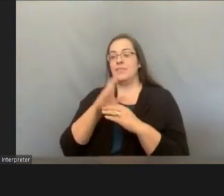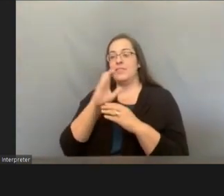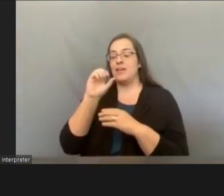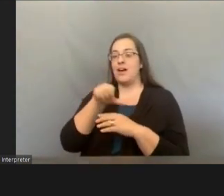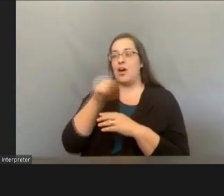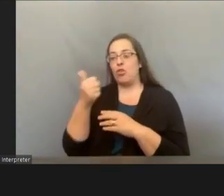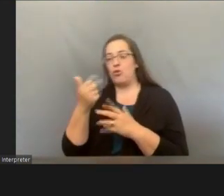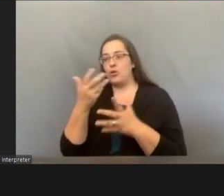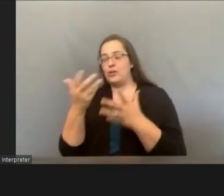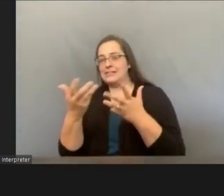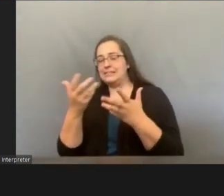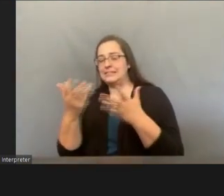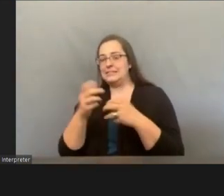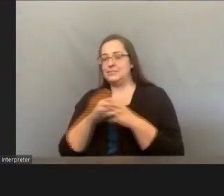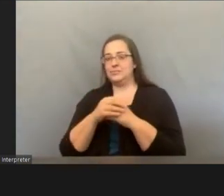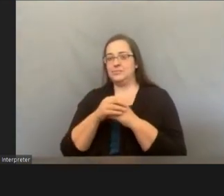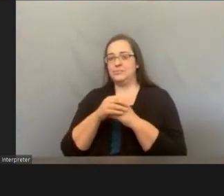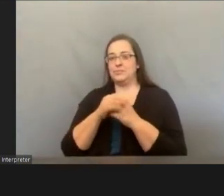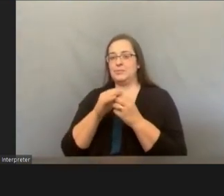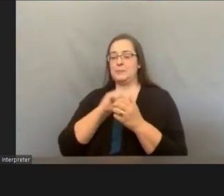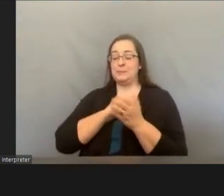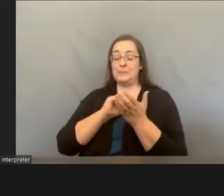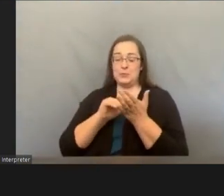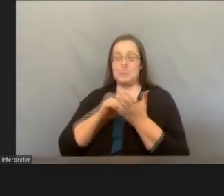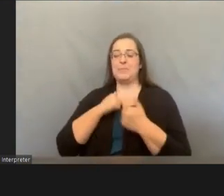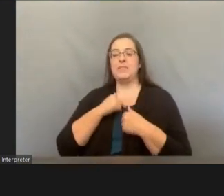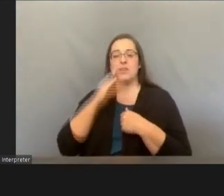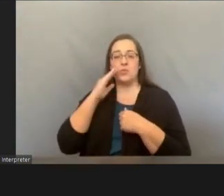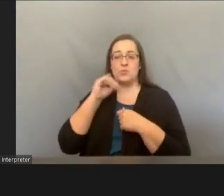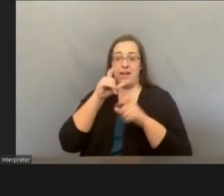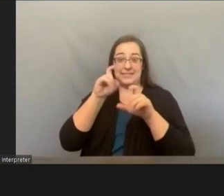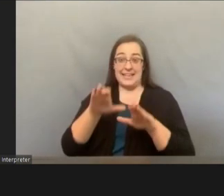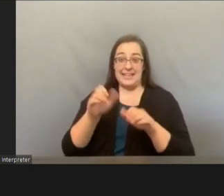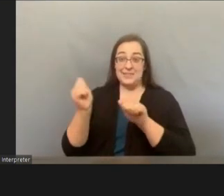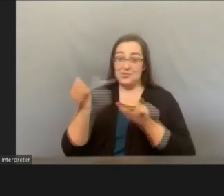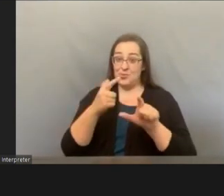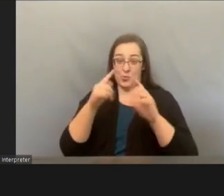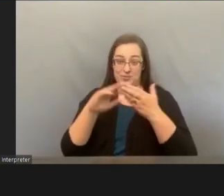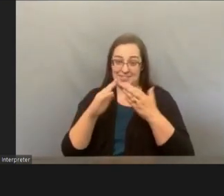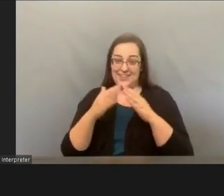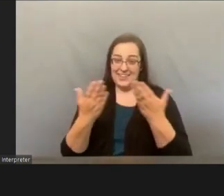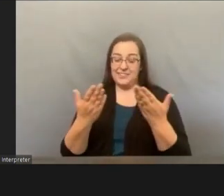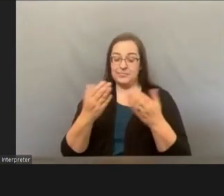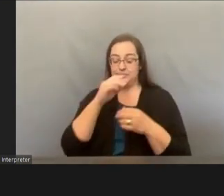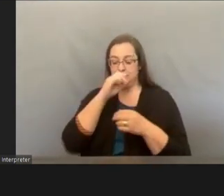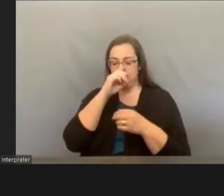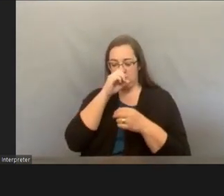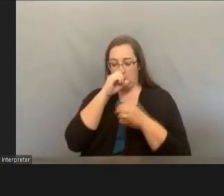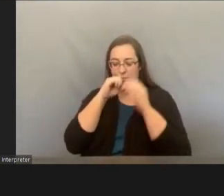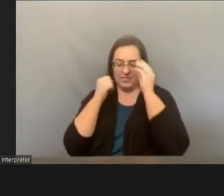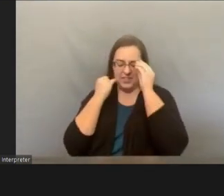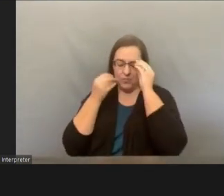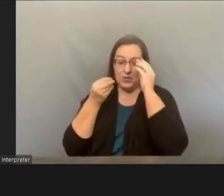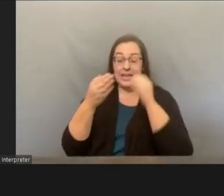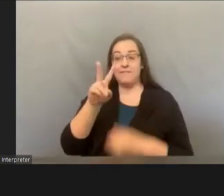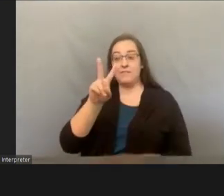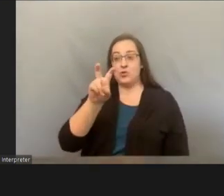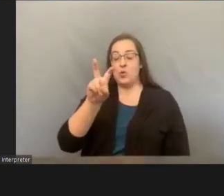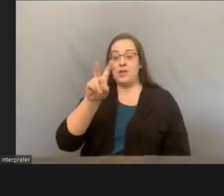THIS TREND IS CONTINUE? IS FAR AS THOSE NUMBERS ARE CONCERNED THAT TREND IS EXACTLY WILL BE HOPE TO SEE. THE OTHER SIDE OF THAT COIN IS I